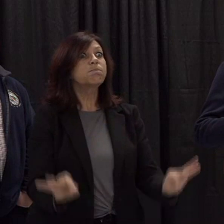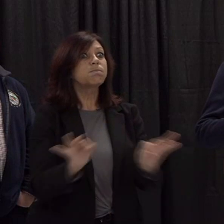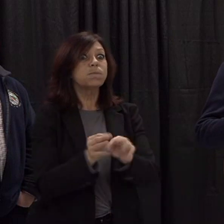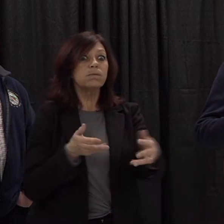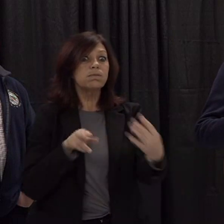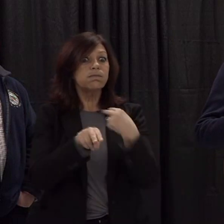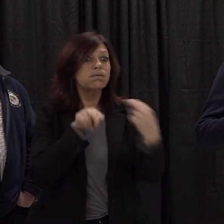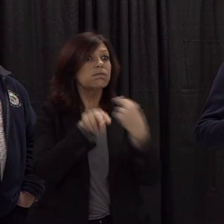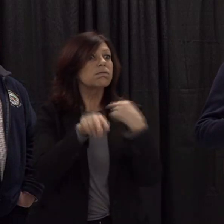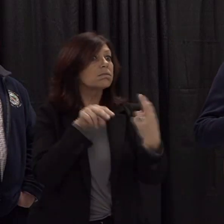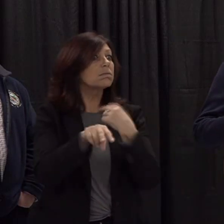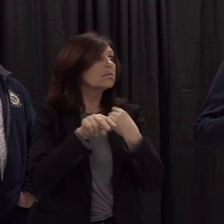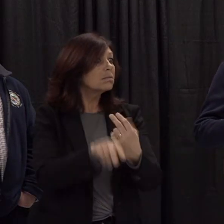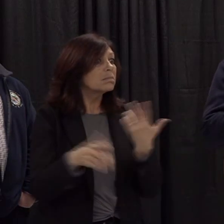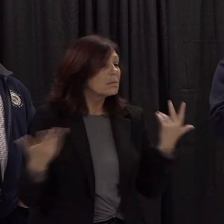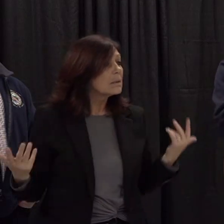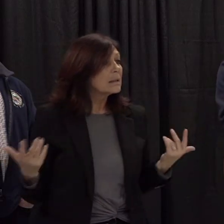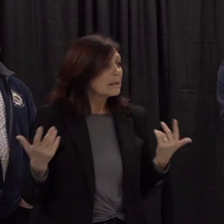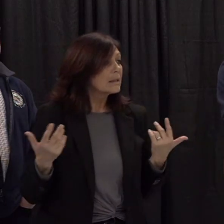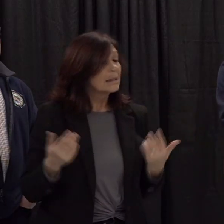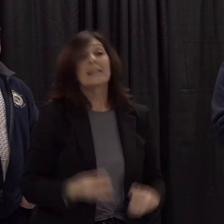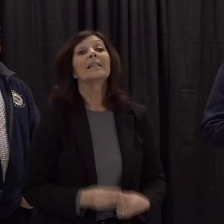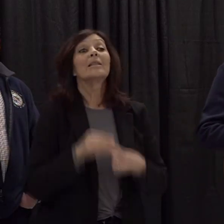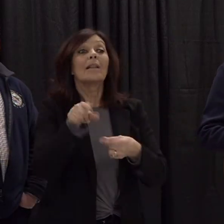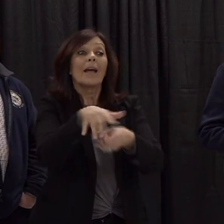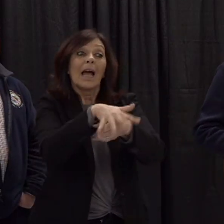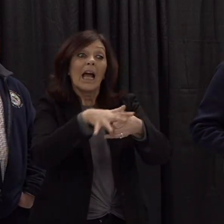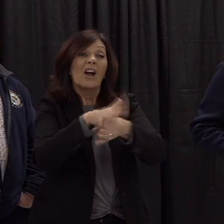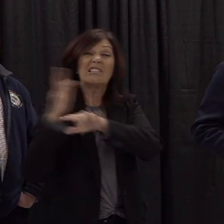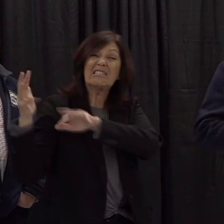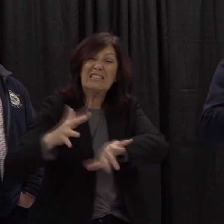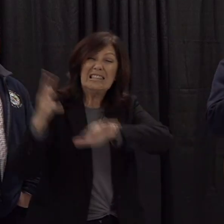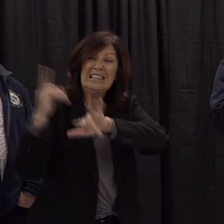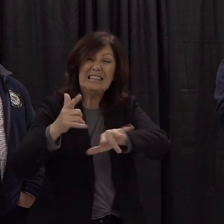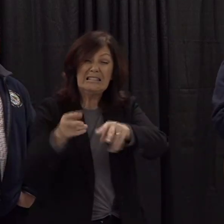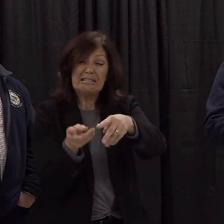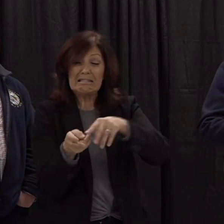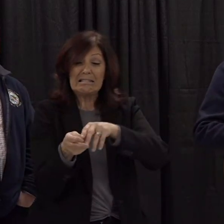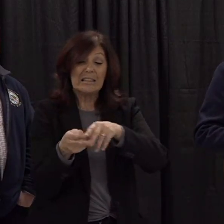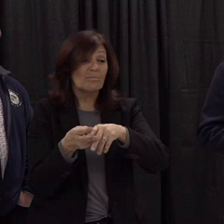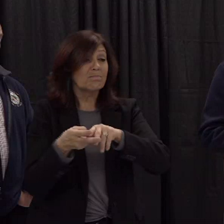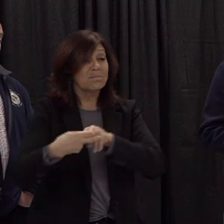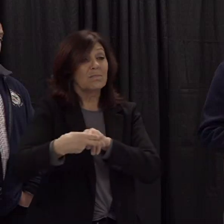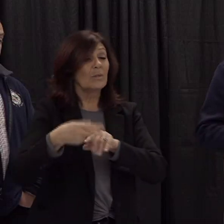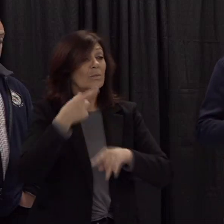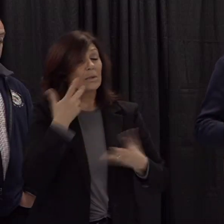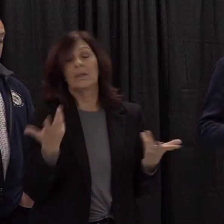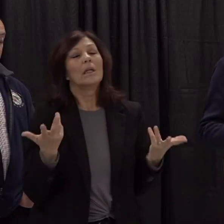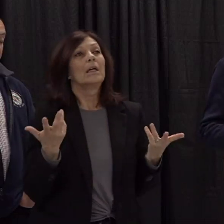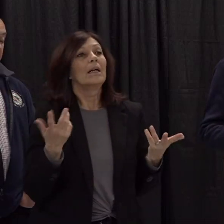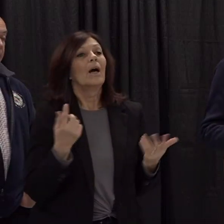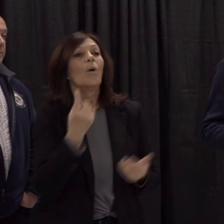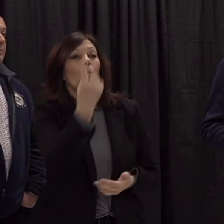In the southern part of our county, especially in an area that was getting hit hard and we were trying to send equipment down. So all it takes is one.